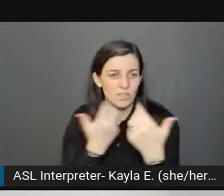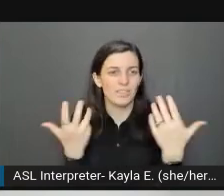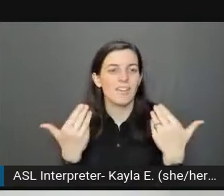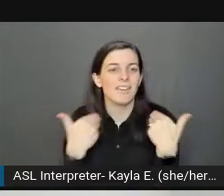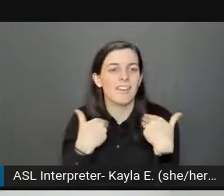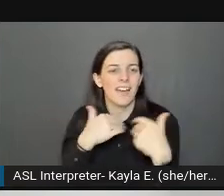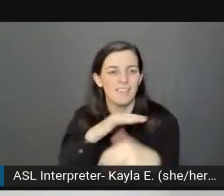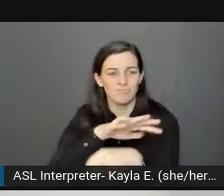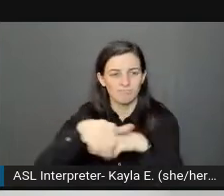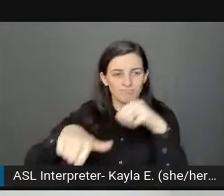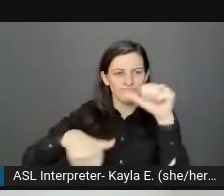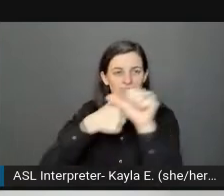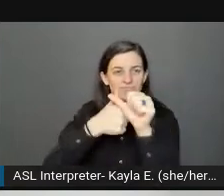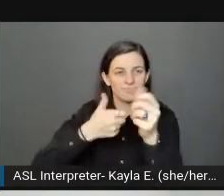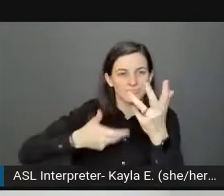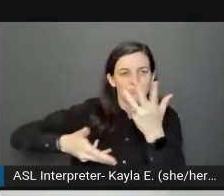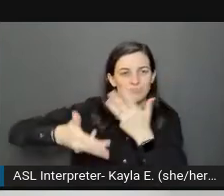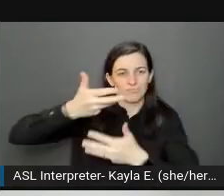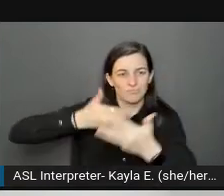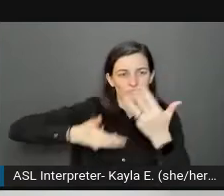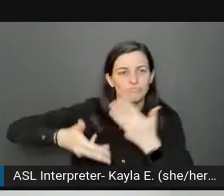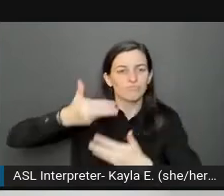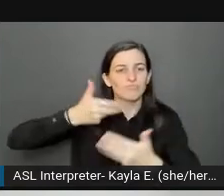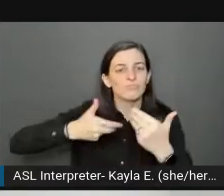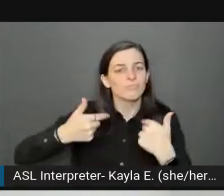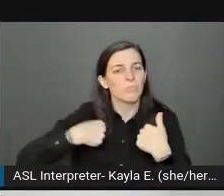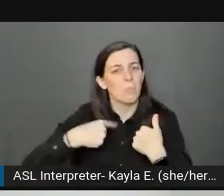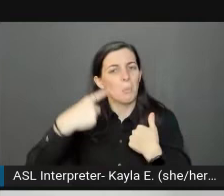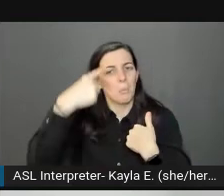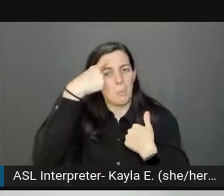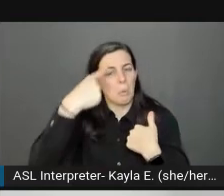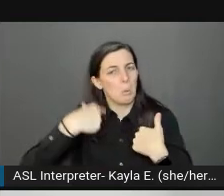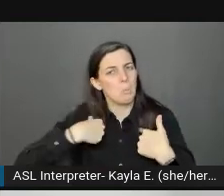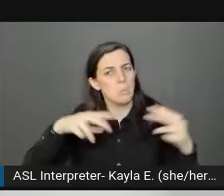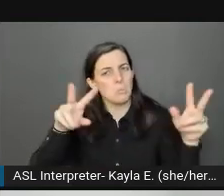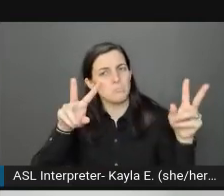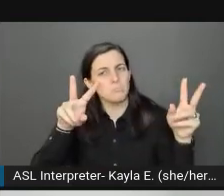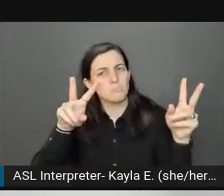I consider myself a problem-solver and an out-of-the-box thinker. I am a morning person.